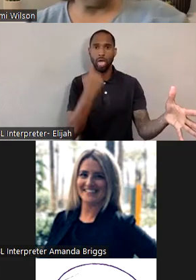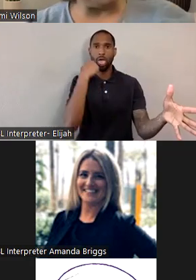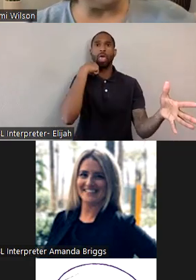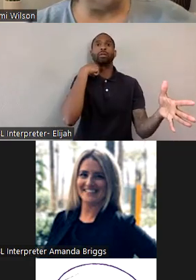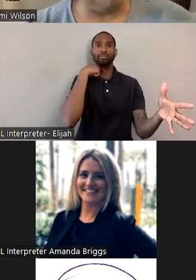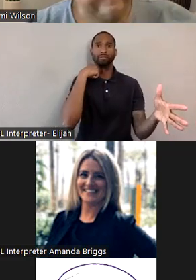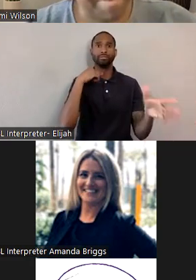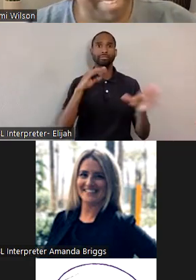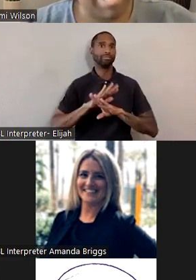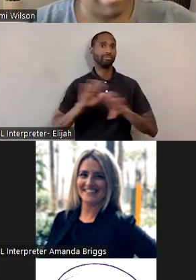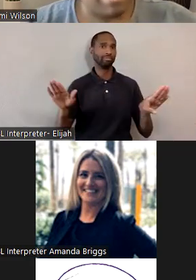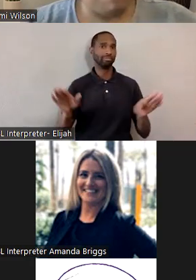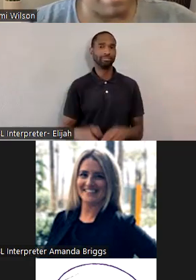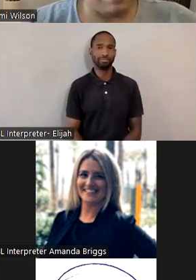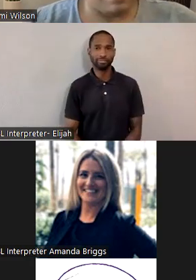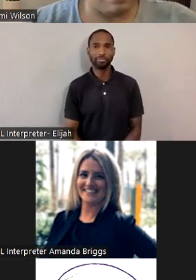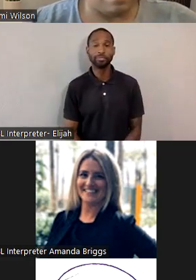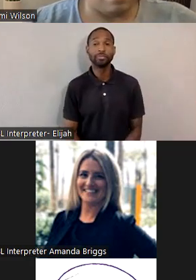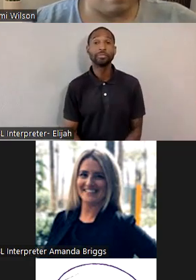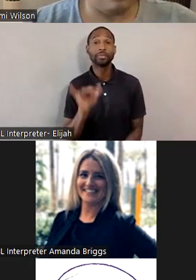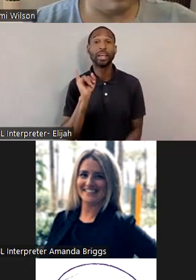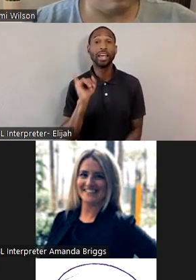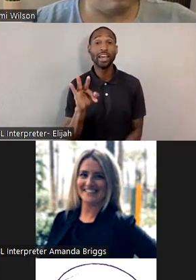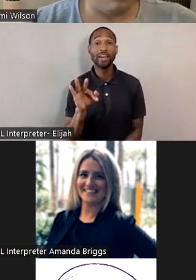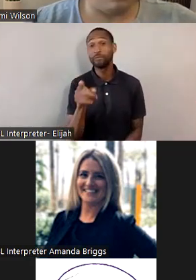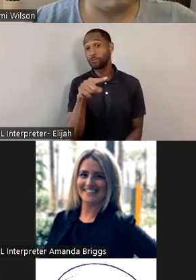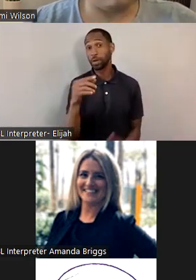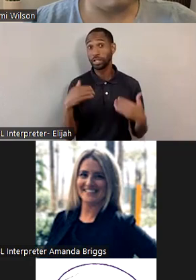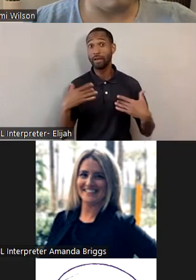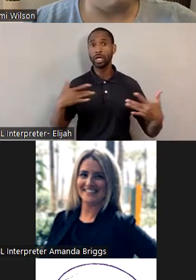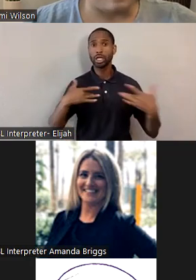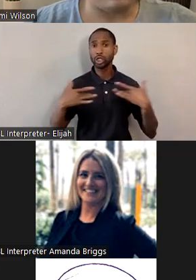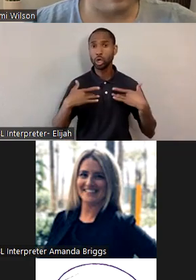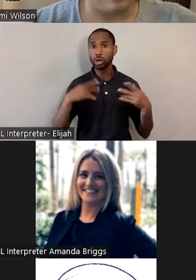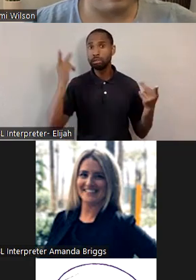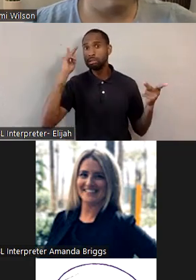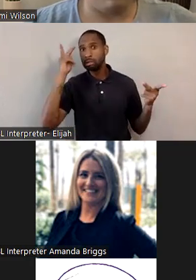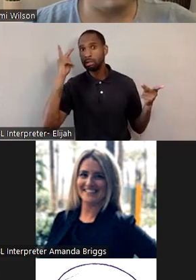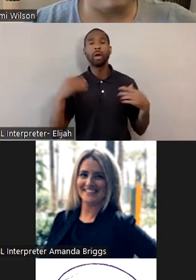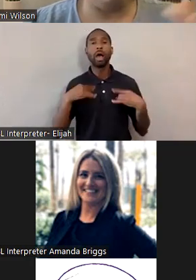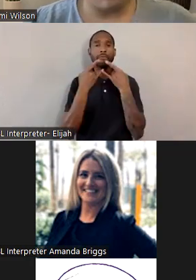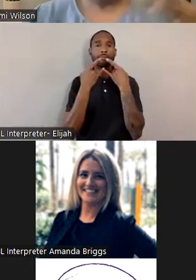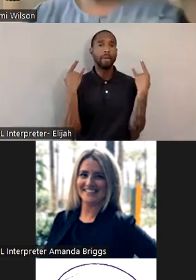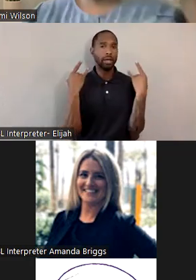So, if that is a concern of yours, there are masks that can help you with that.